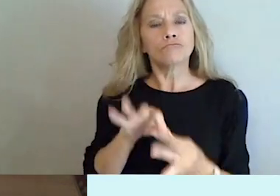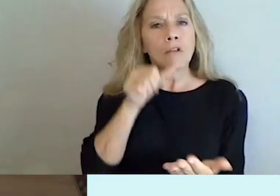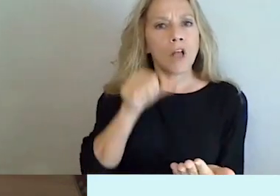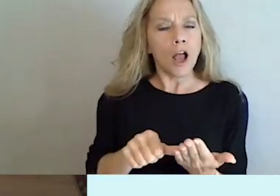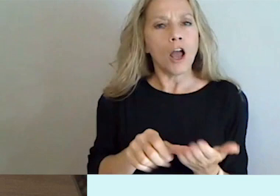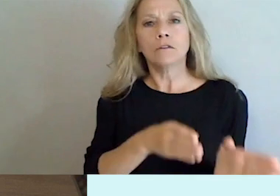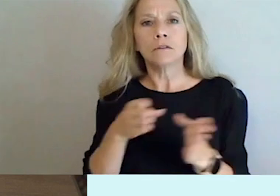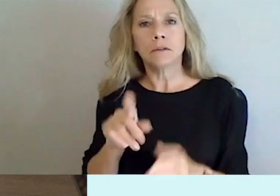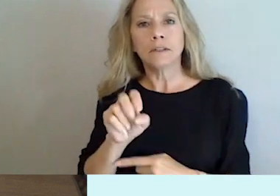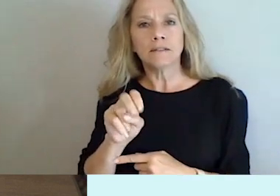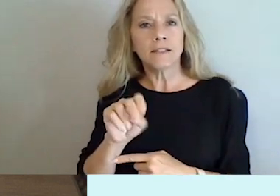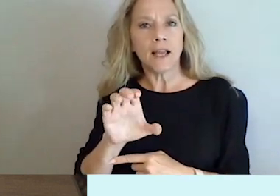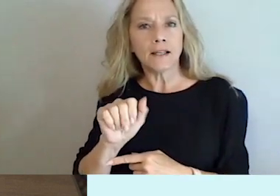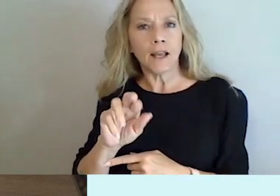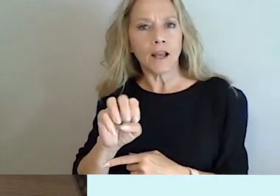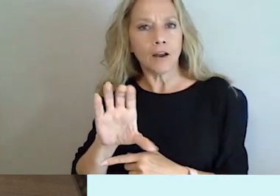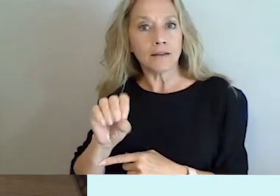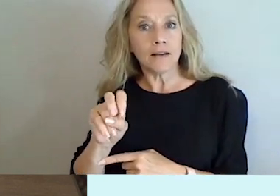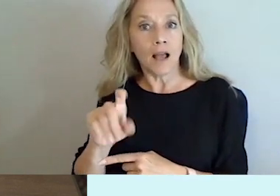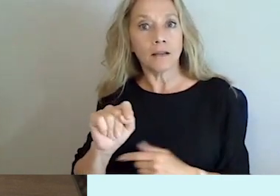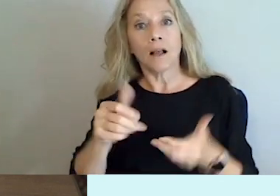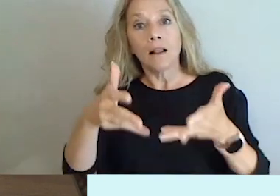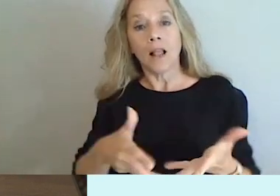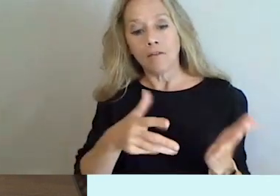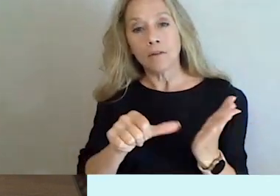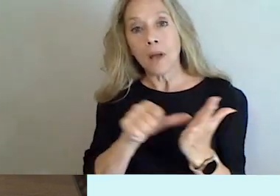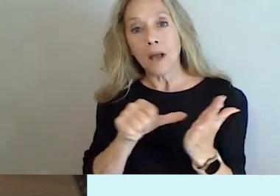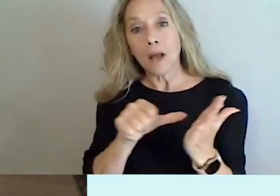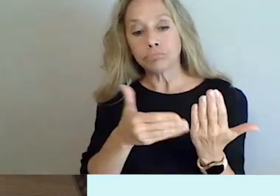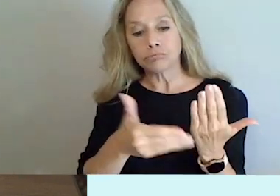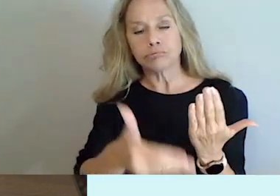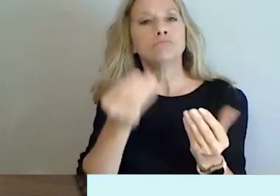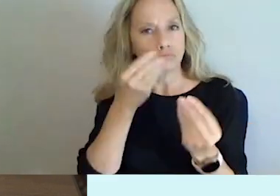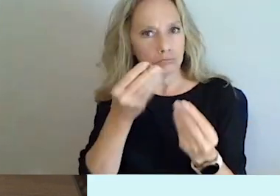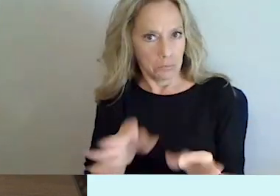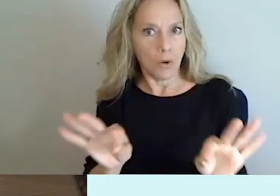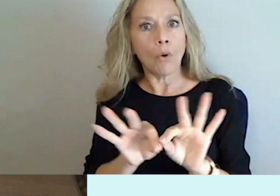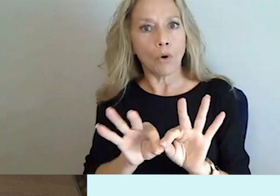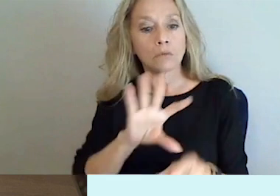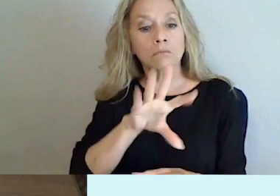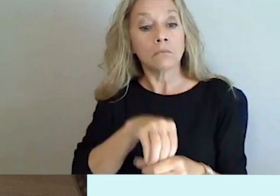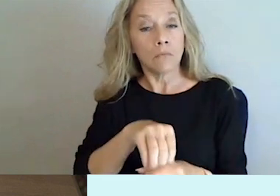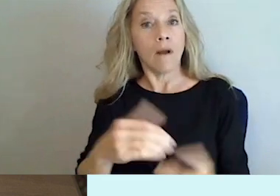The next few pages of your letter will provide important information, including: • Who is up for renewal